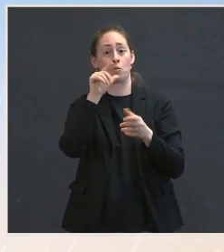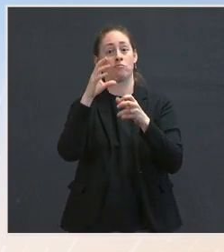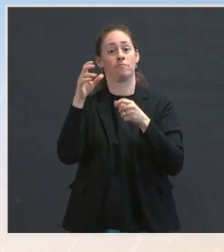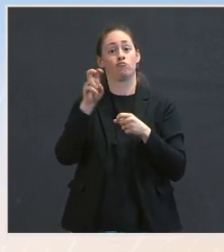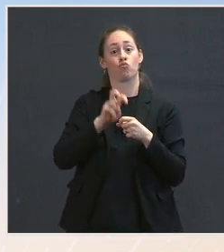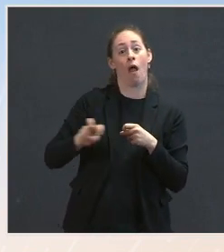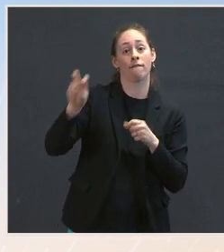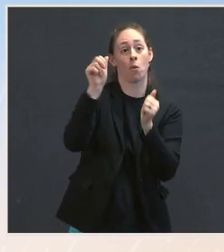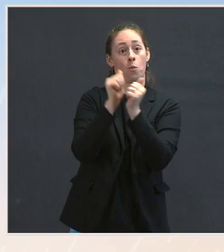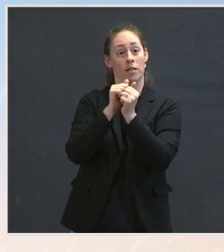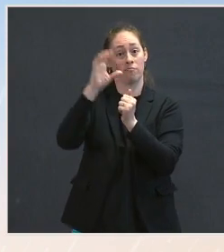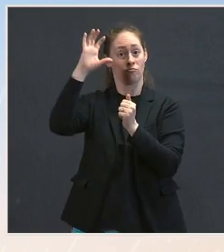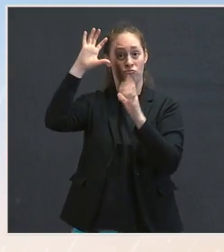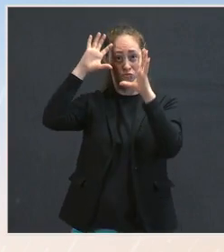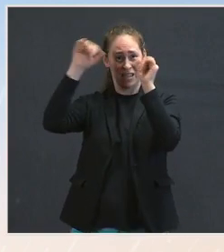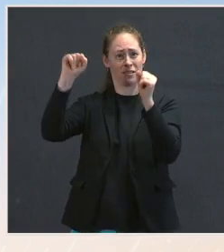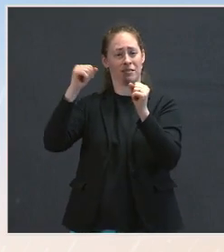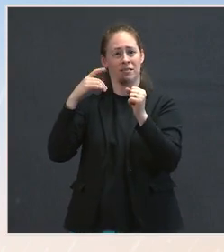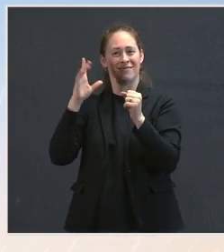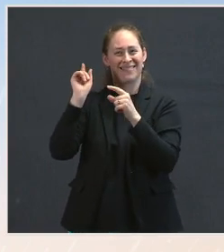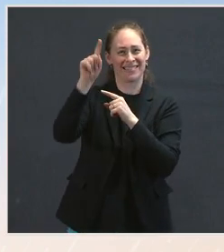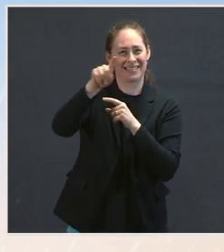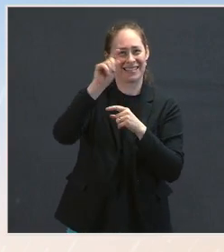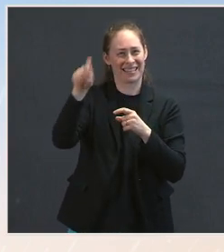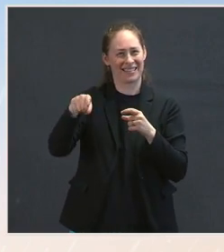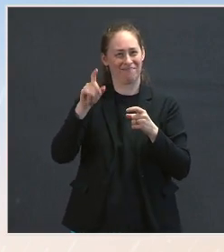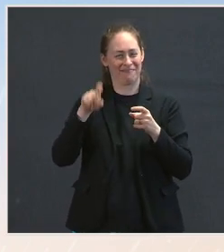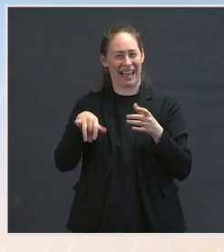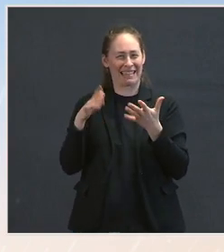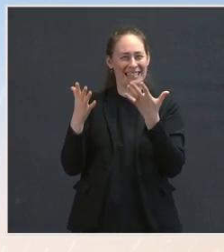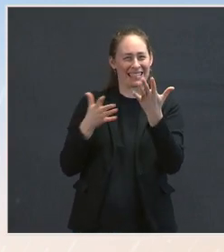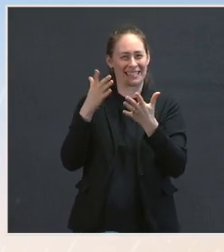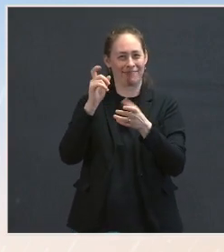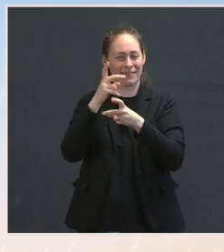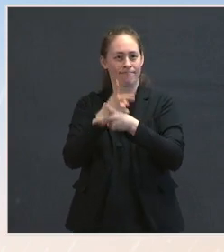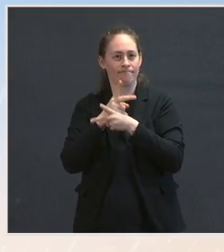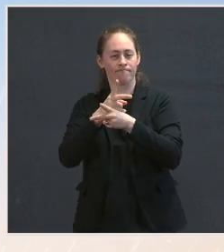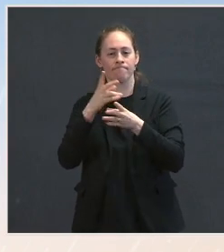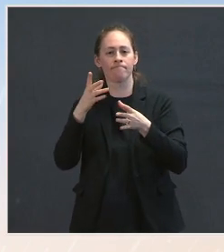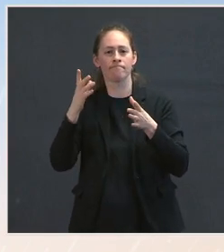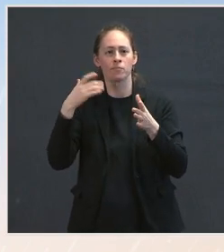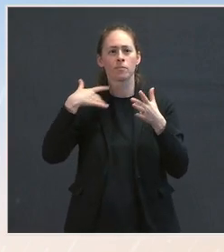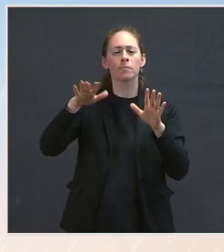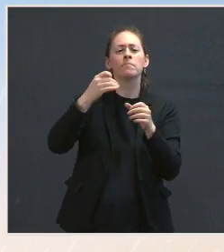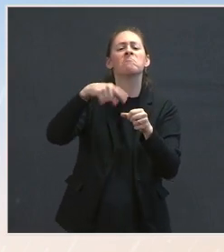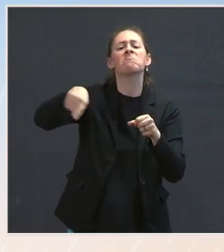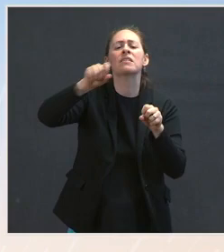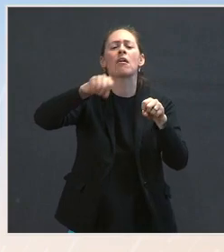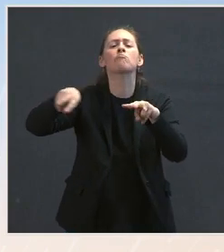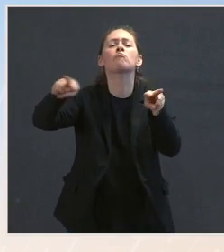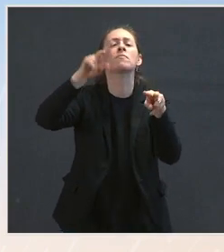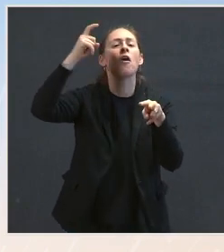But again, he's going to be spending the day traveling with Governor Abbott and surveying the damage on the ground. The Press: Will they be a part of his plans